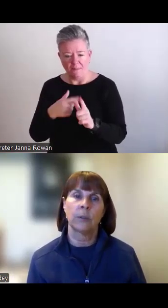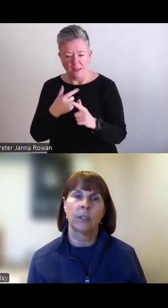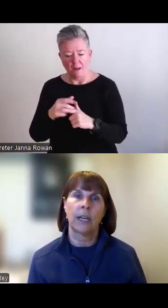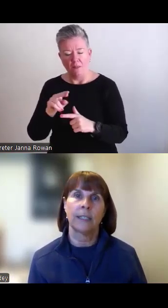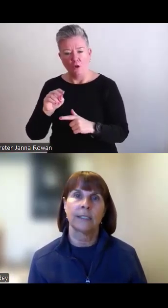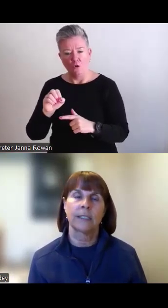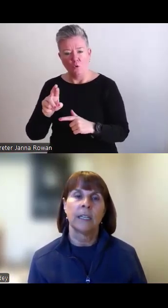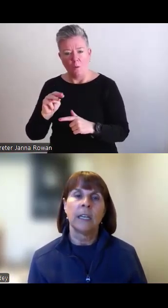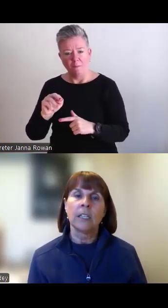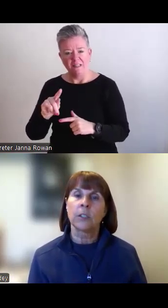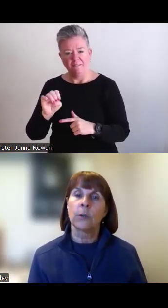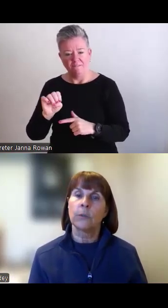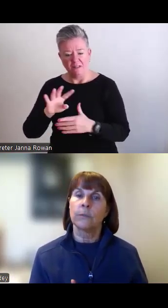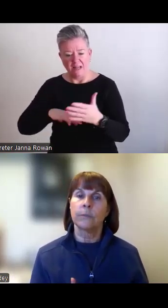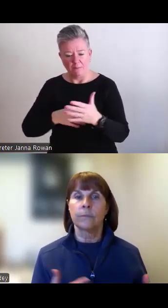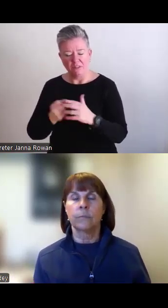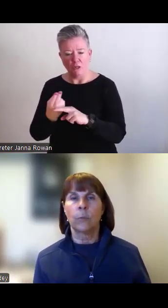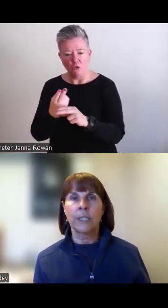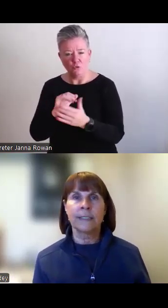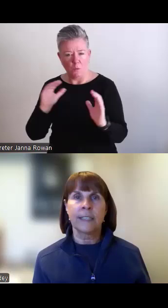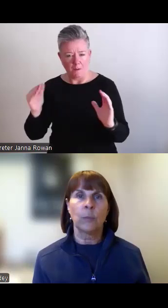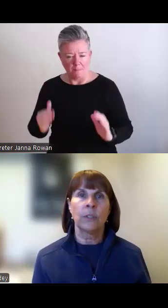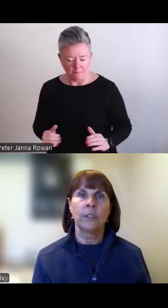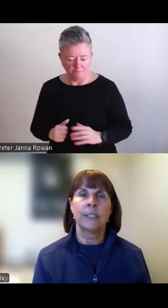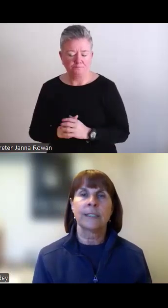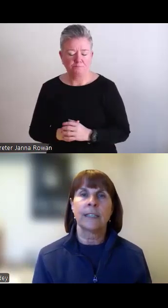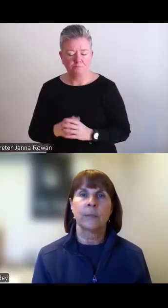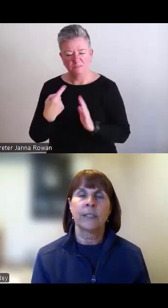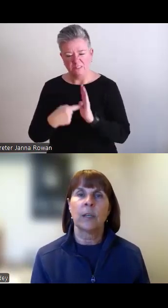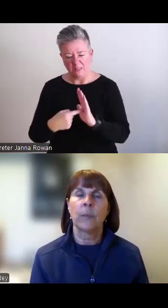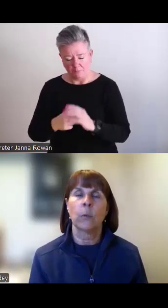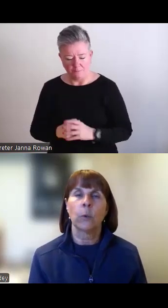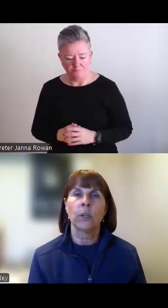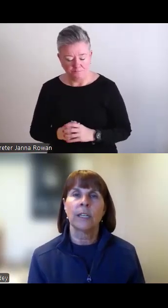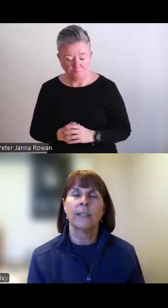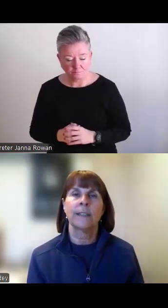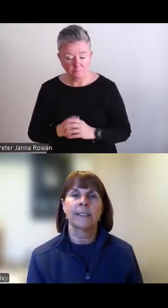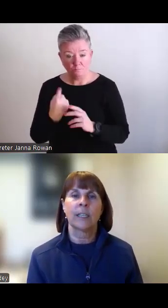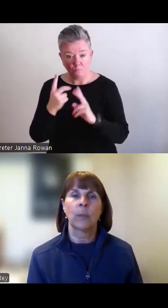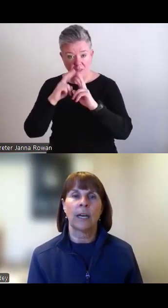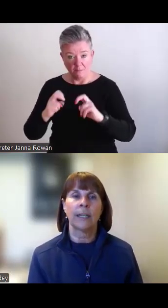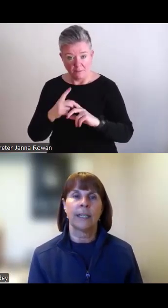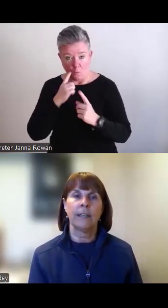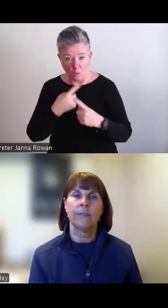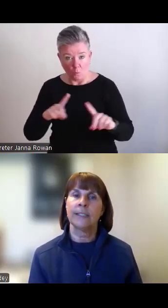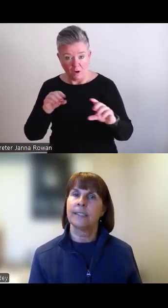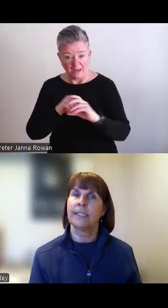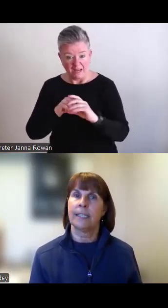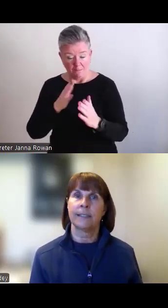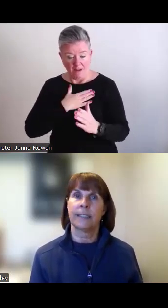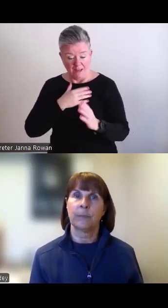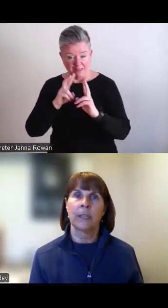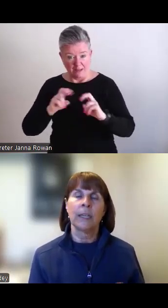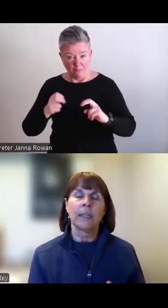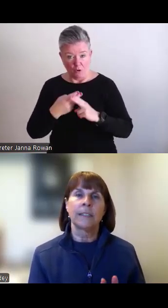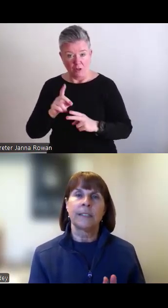can be utilized. So, one example of an assessment that might work in the example I gave is the DAYC.